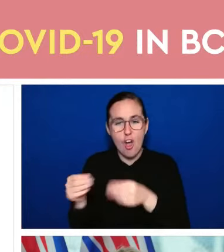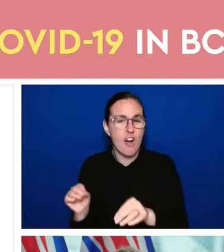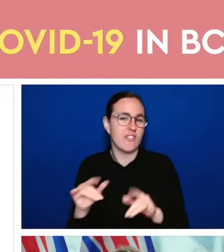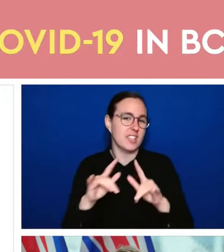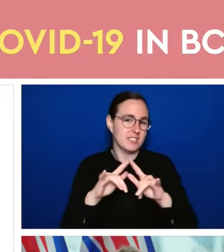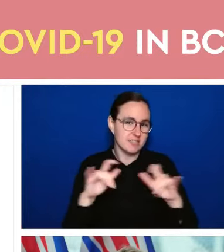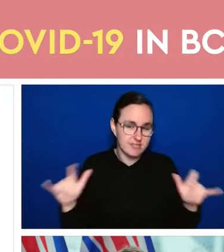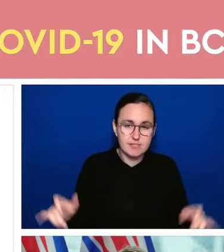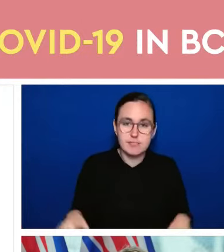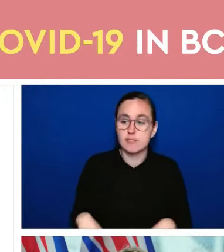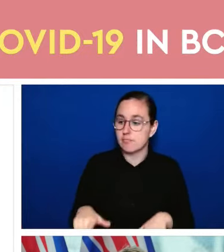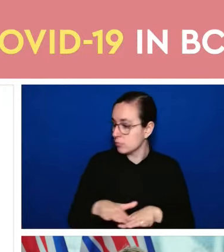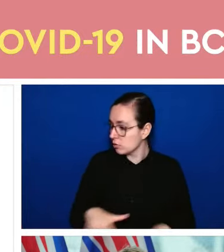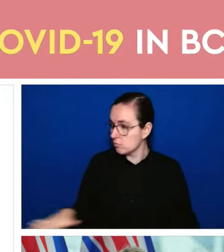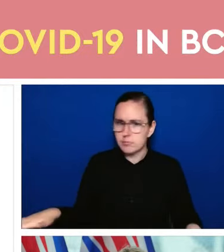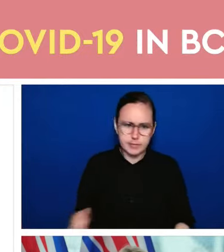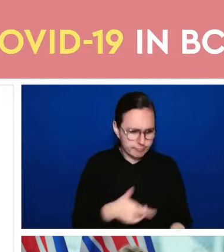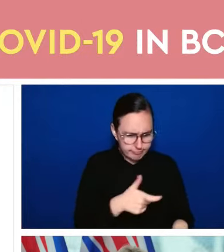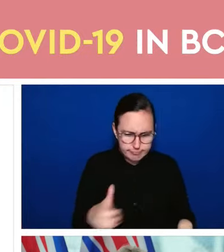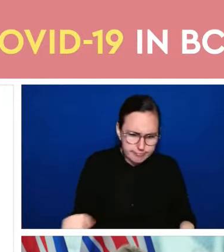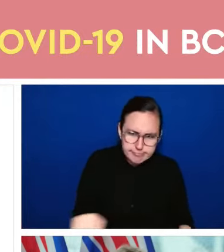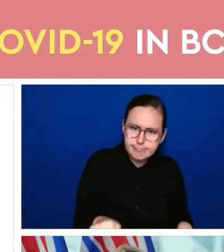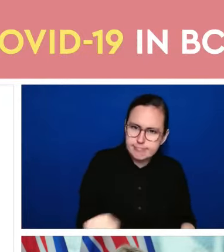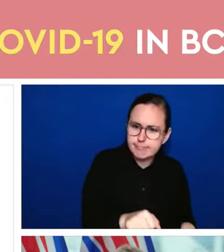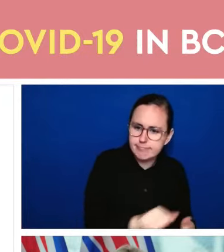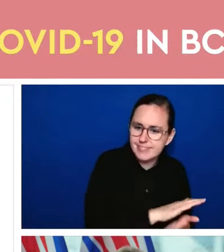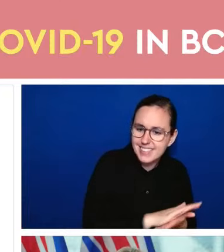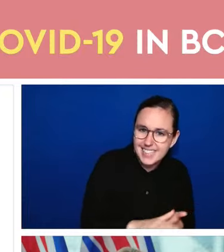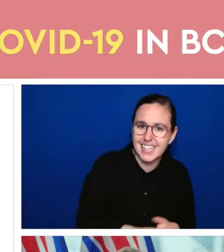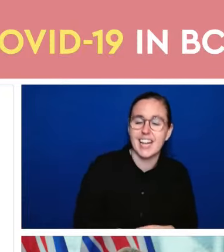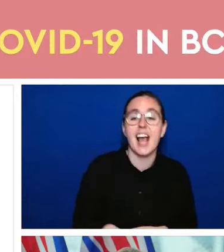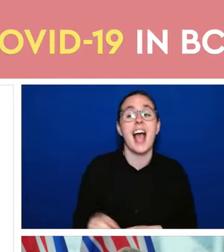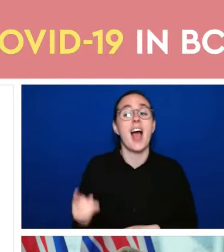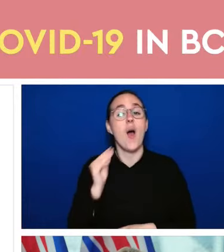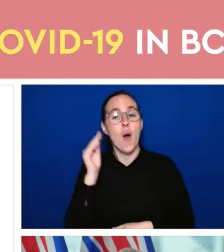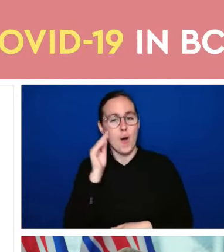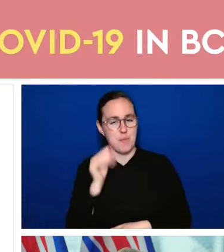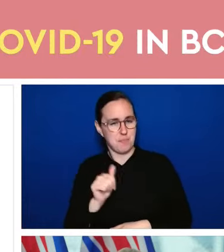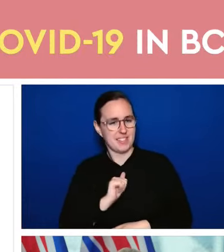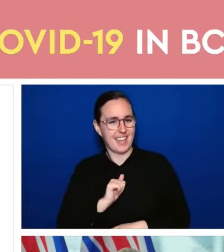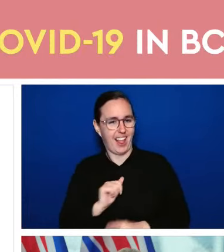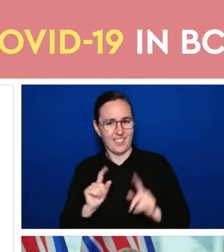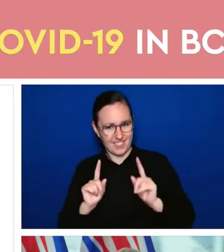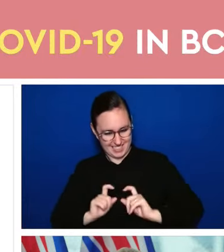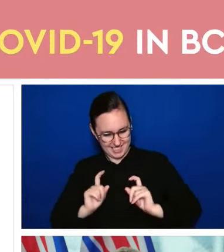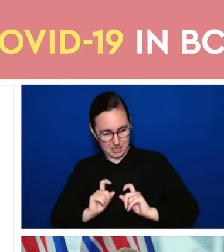we can look at using at home test. To help us guide our